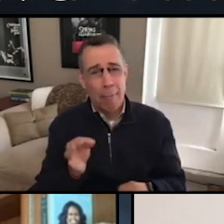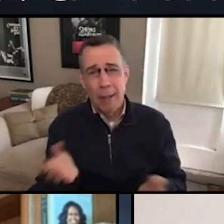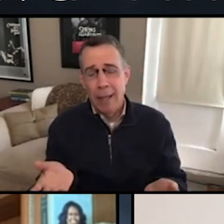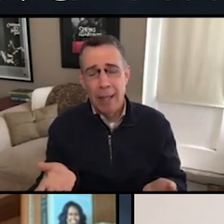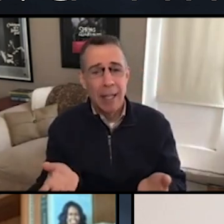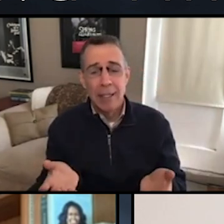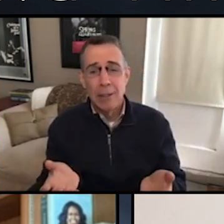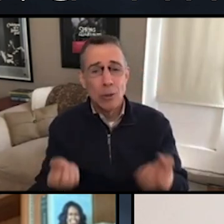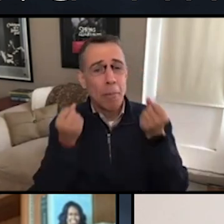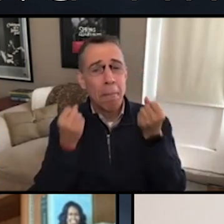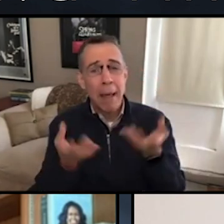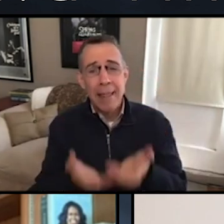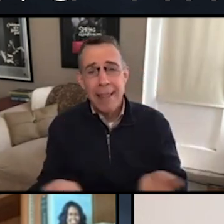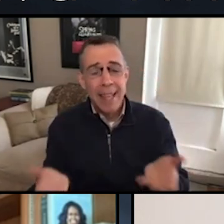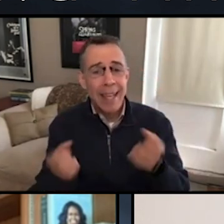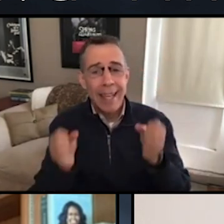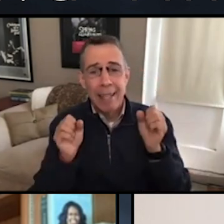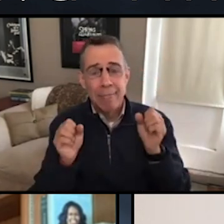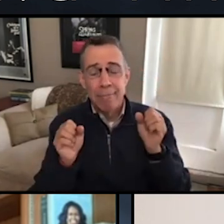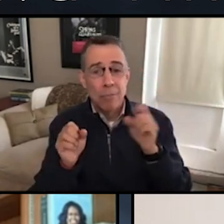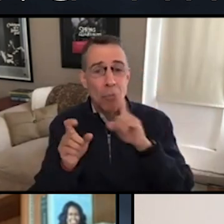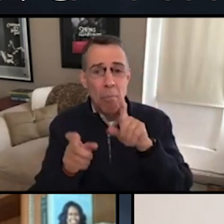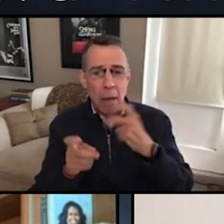many things that just need to be accounted for when you're going to shoot